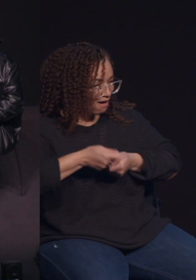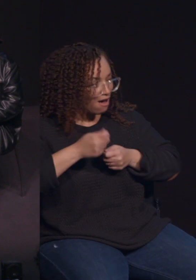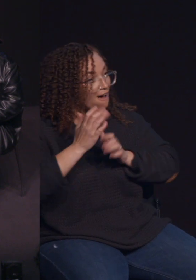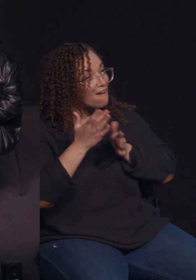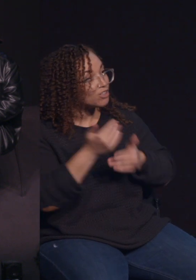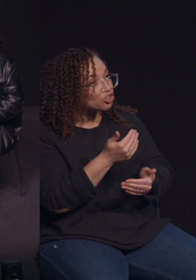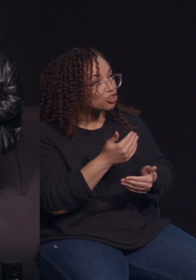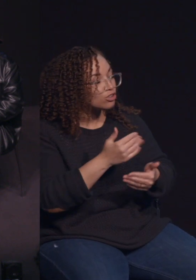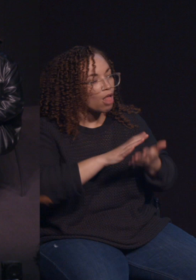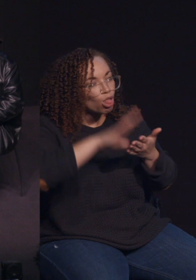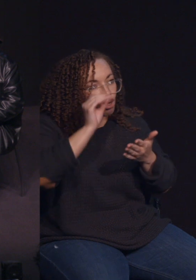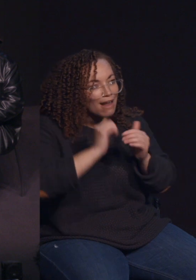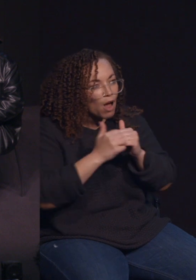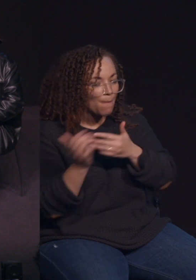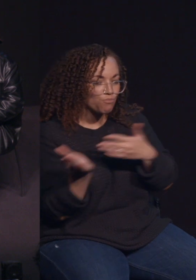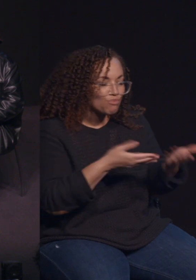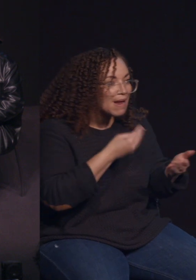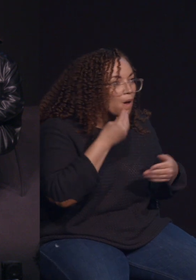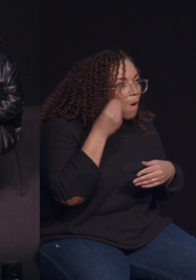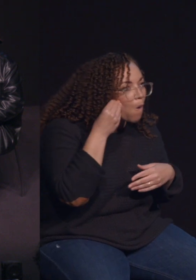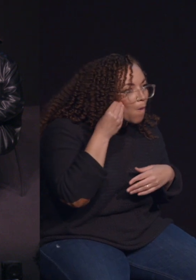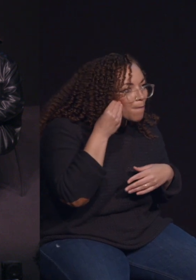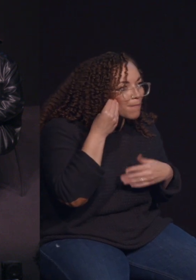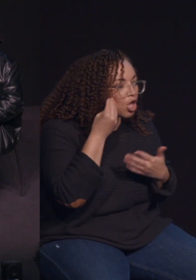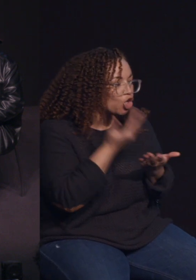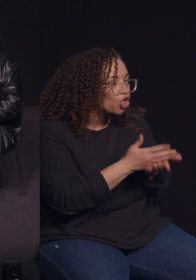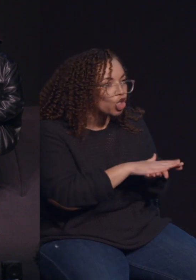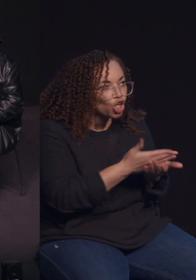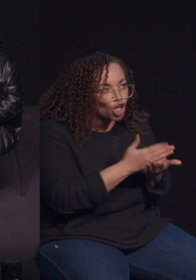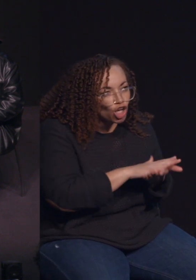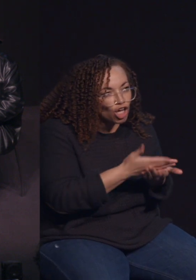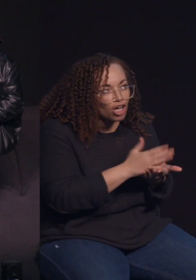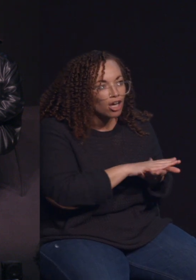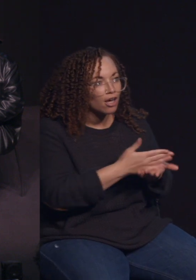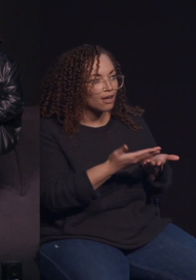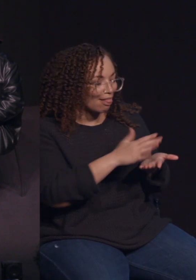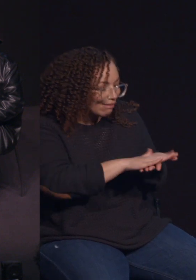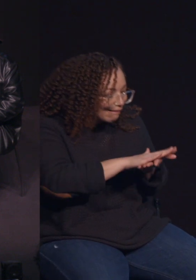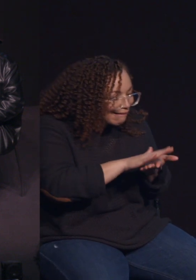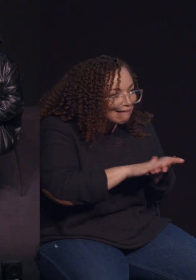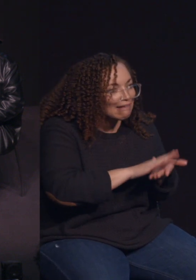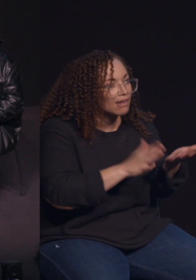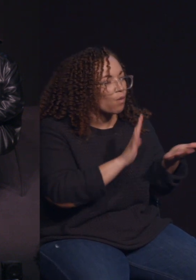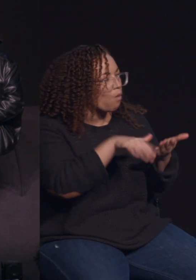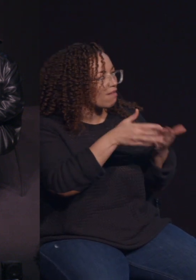kind of started my mind understanding that food just doesn't come from a box.